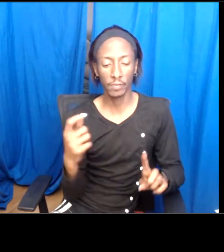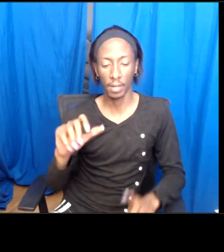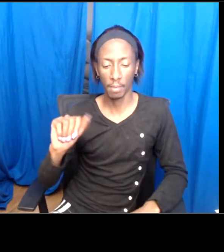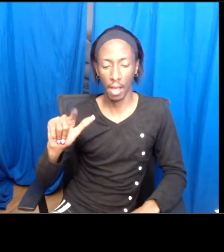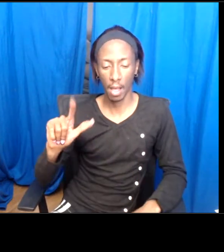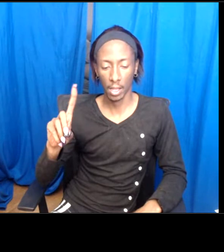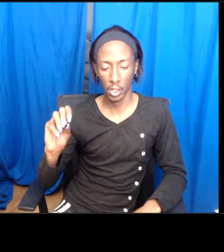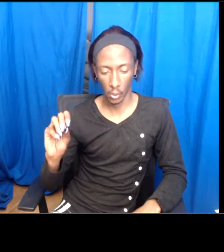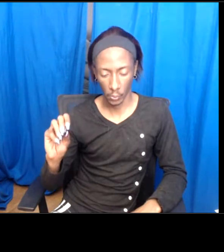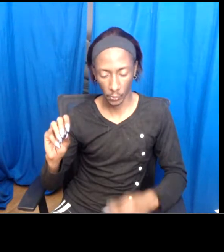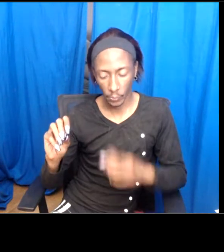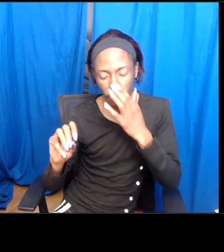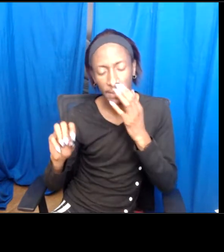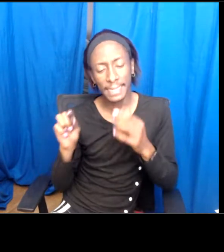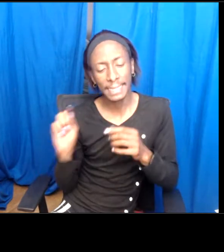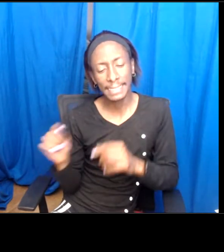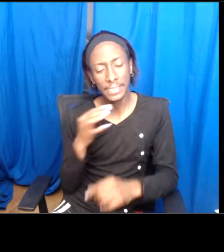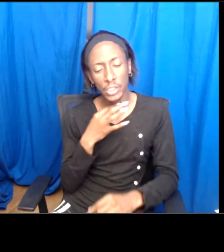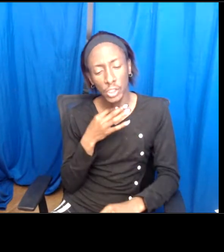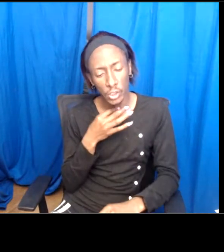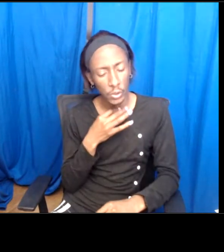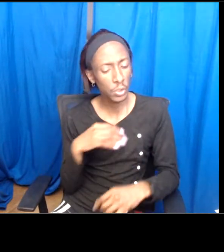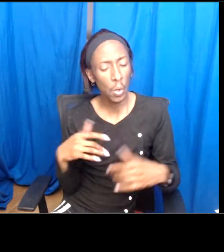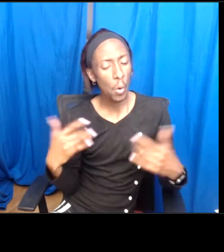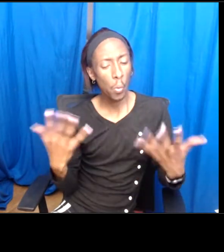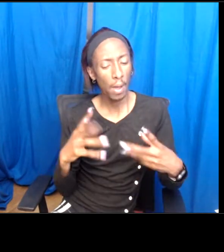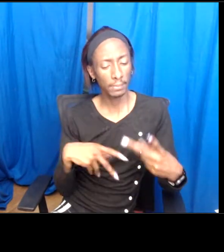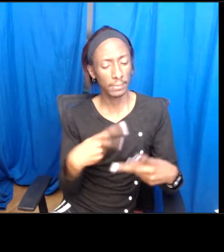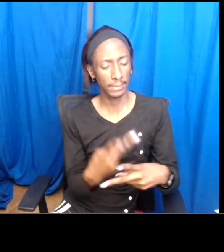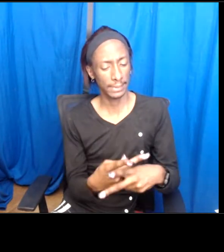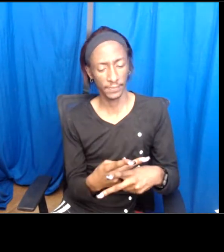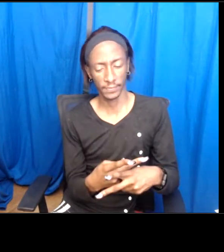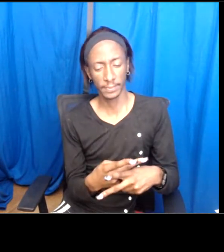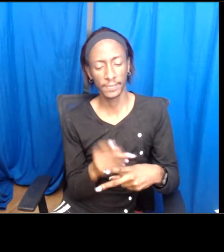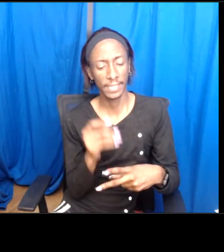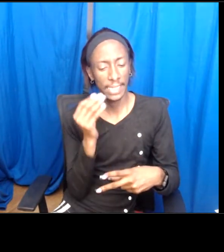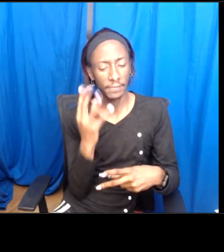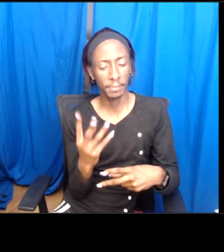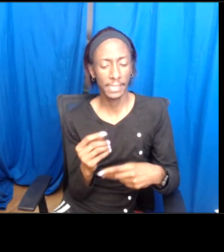And Aldo is wondering, what kind of information or if you could feed whale imagery